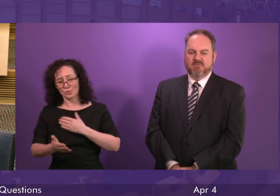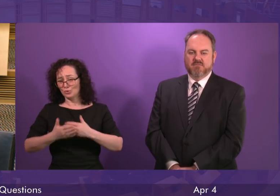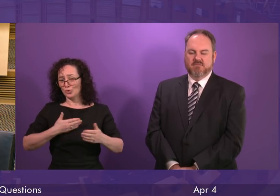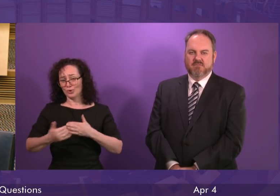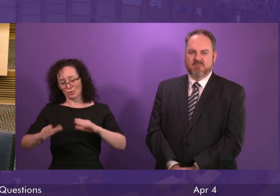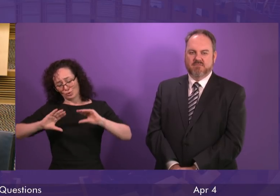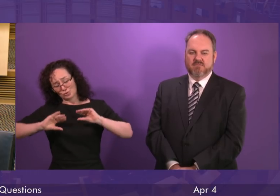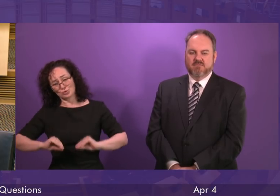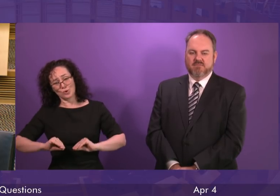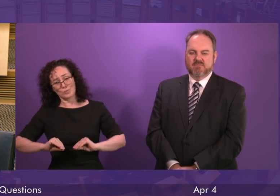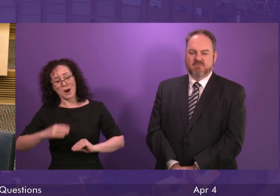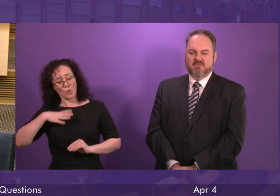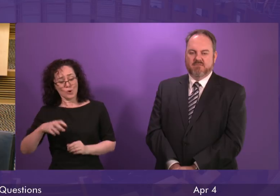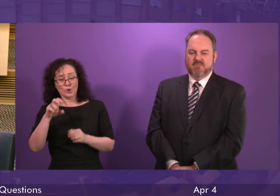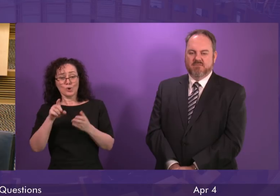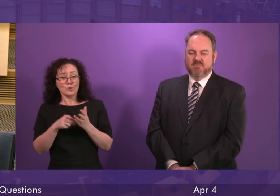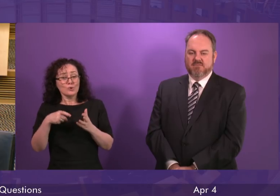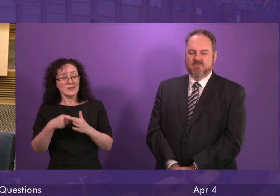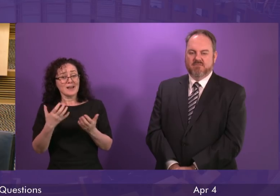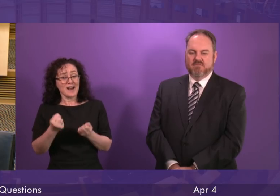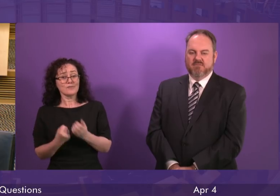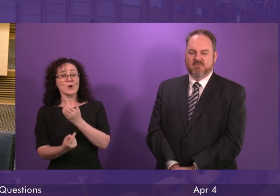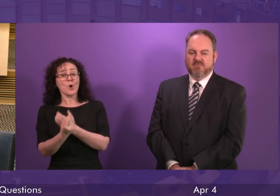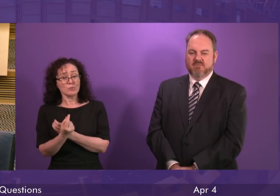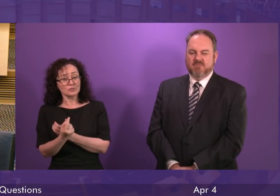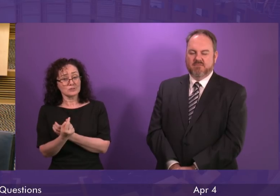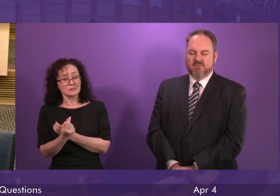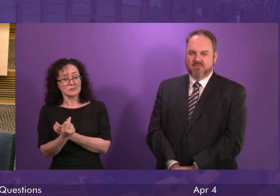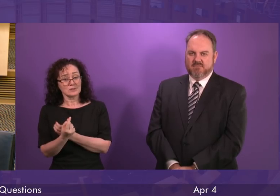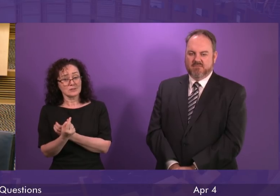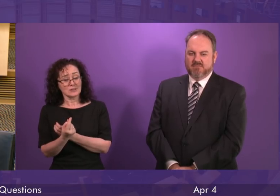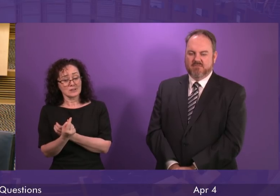to be given the option of staying in the EU should continue to be fully behind the efforts